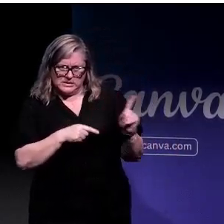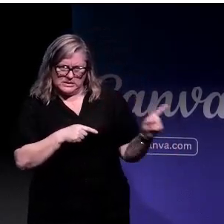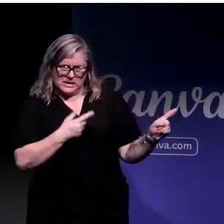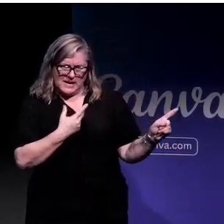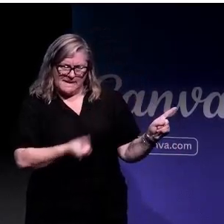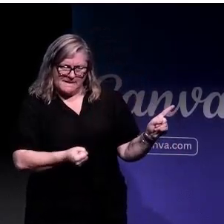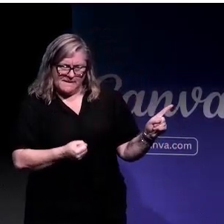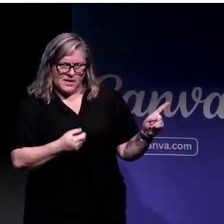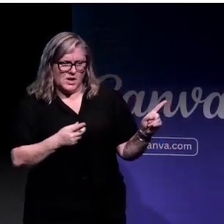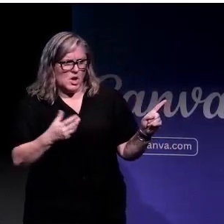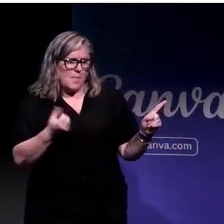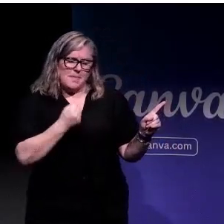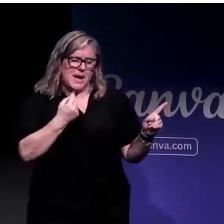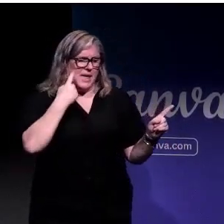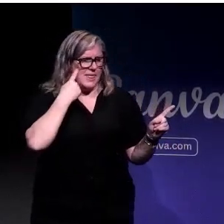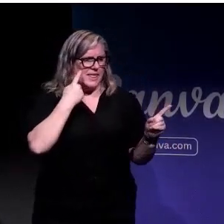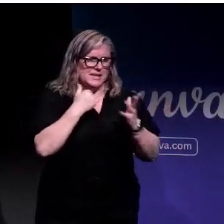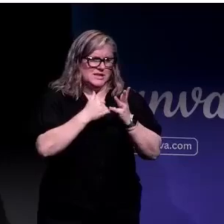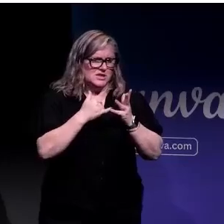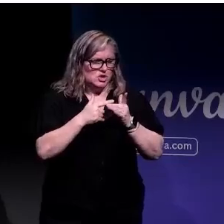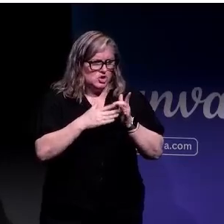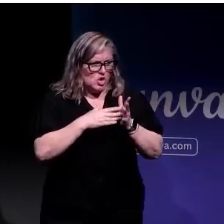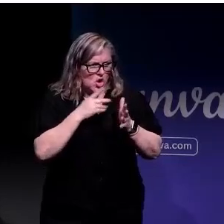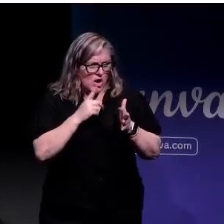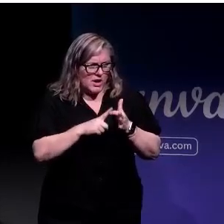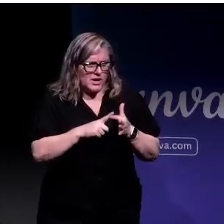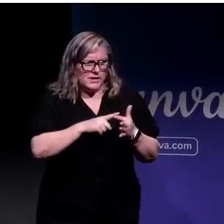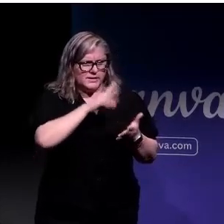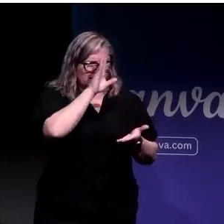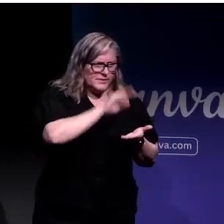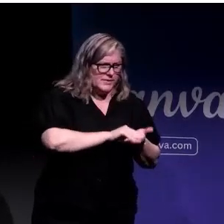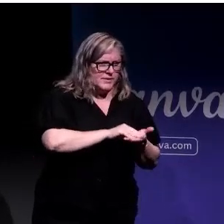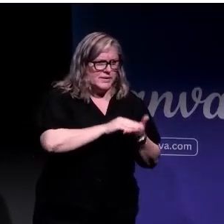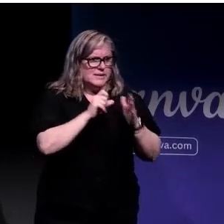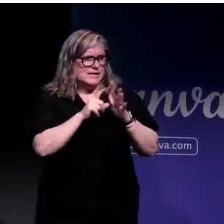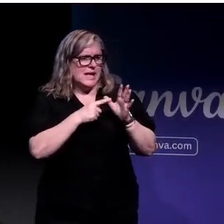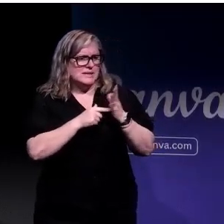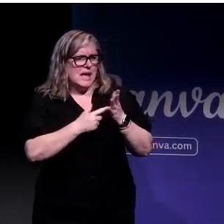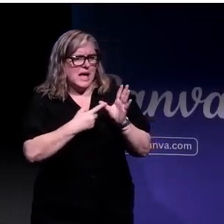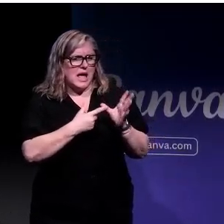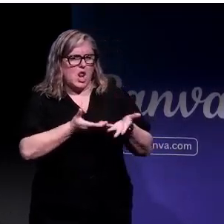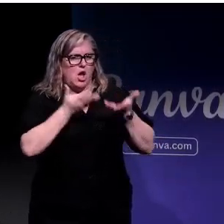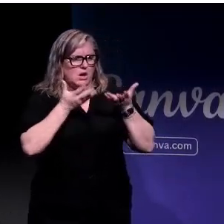size of the site, whether it's data light, even things like, okay, well,